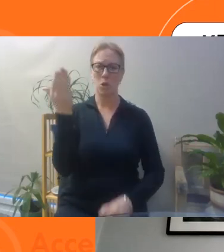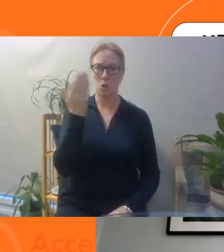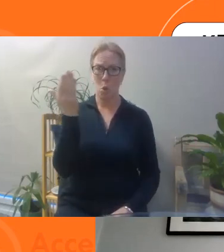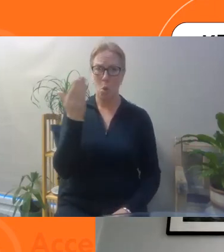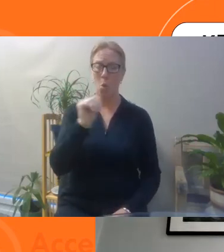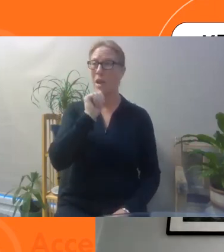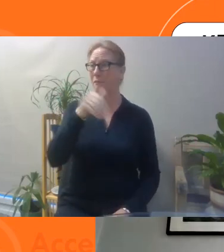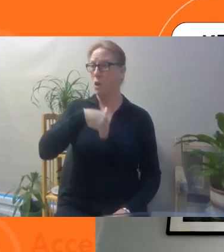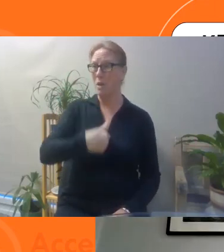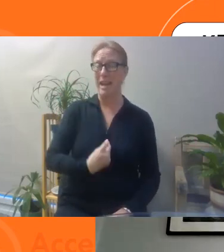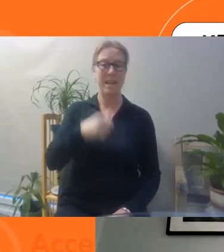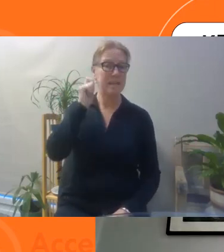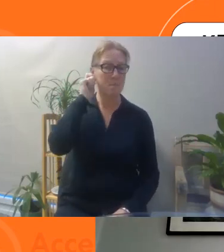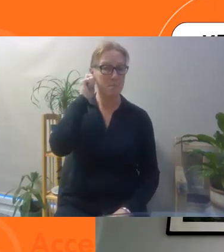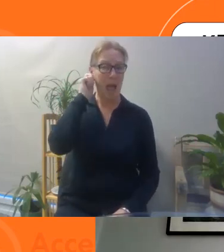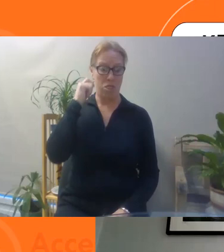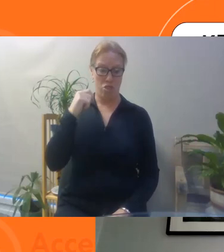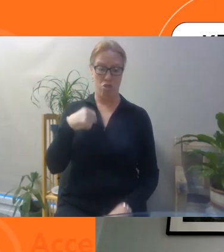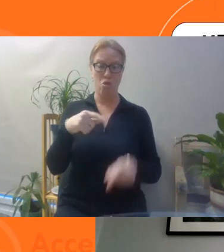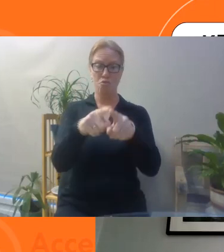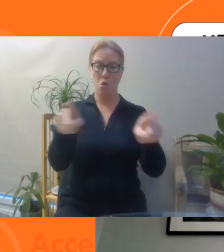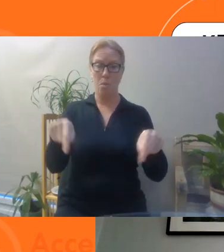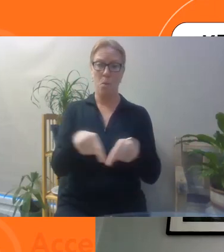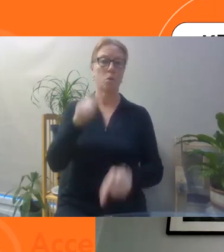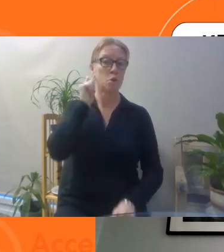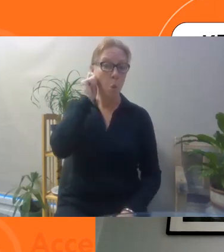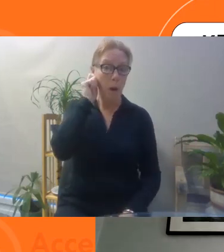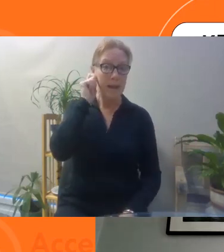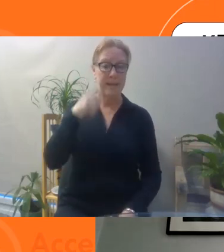bathroom, as a chair user you had to head all the way back around